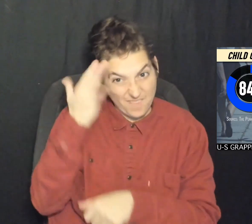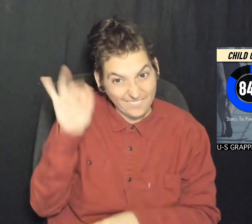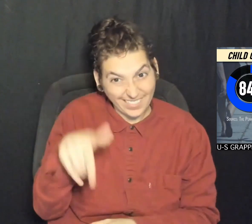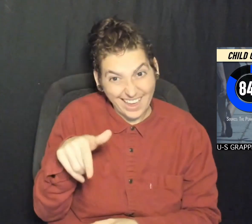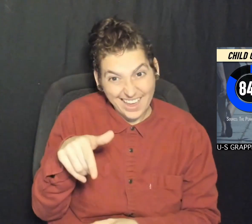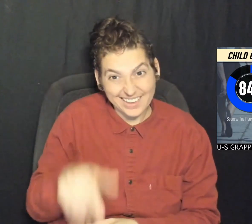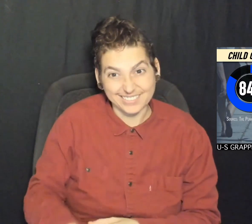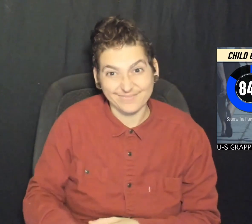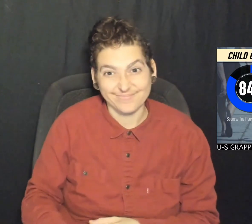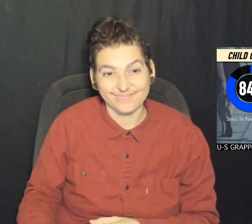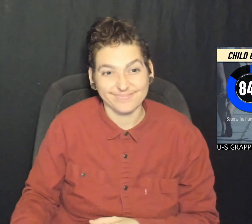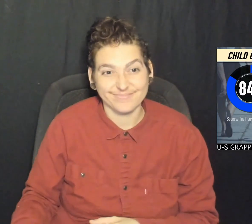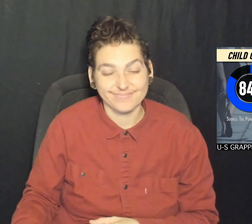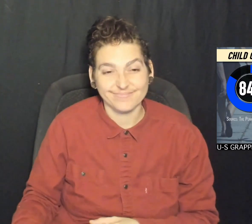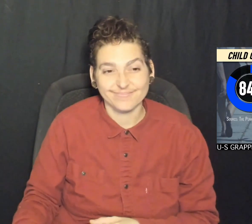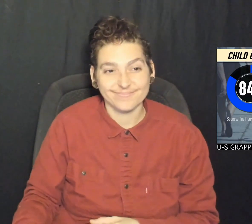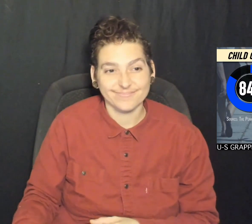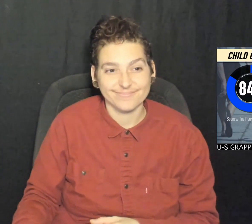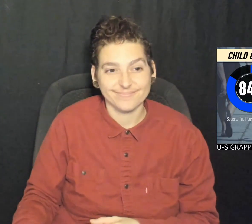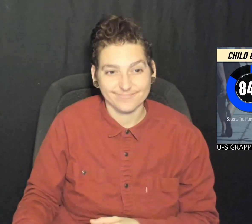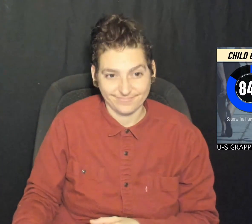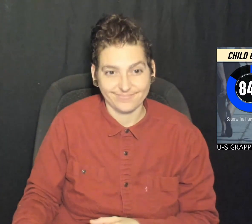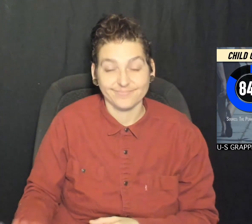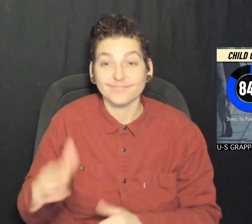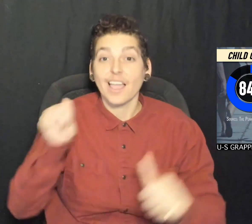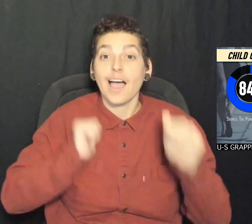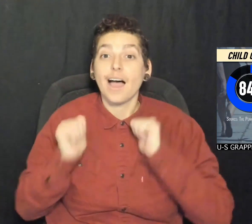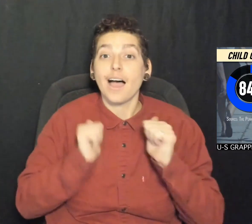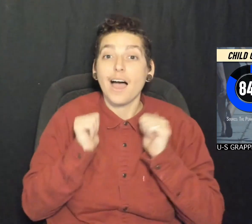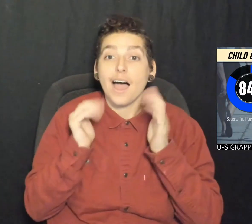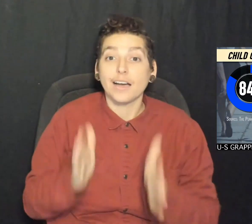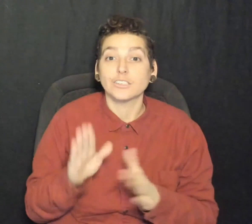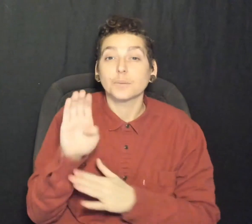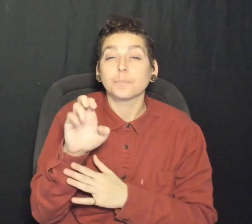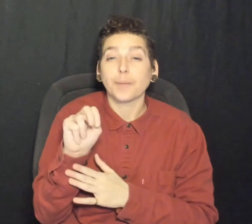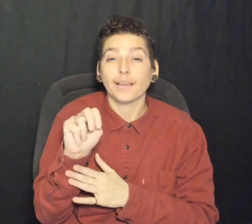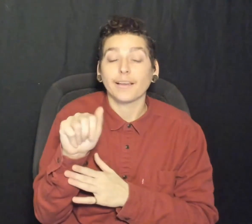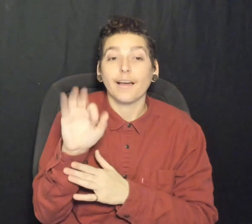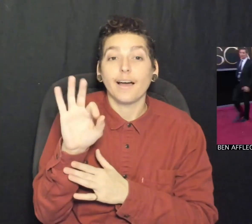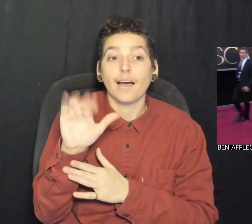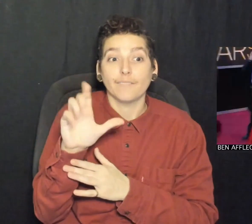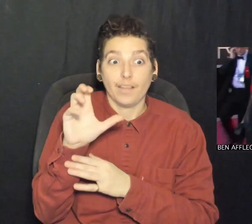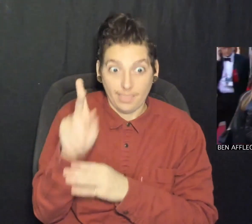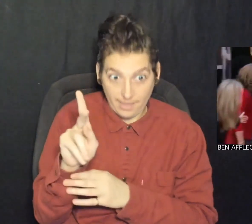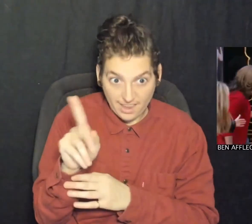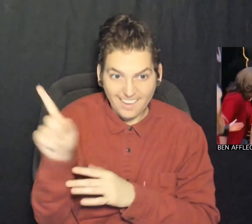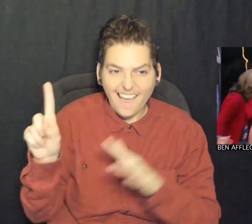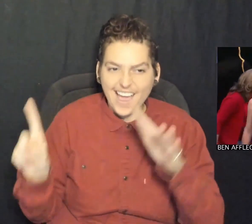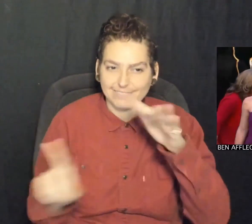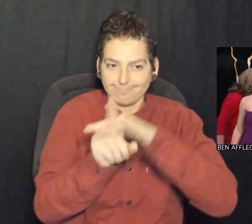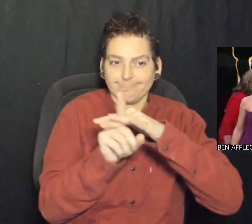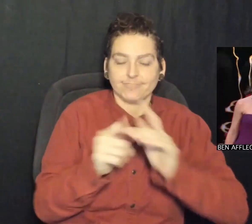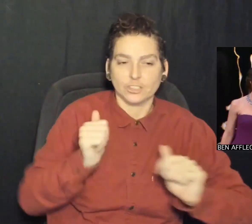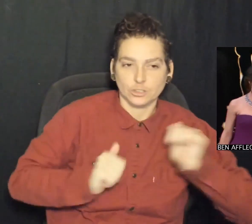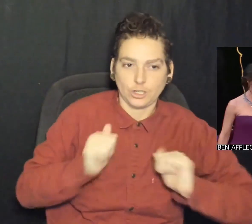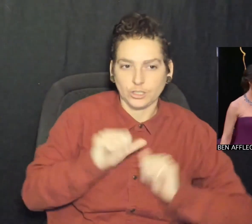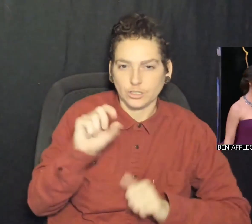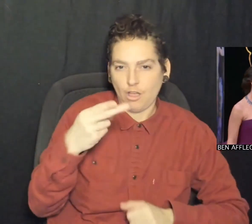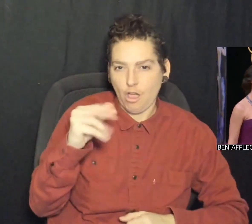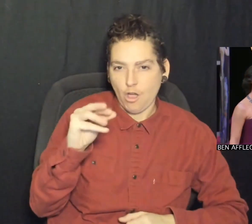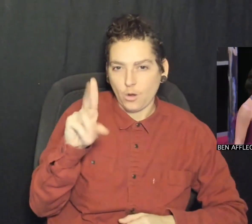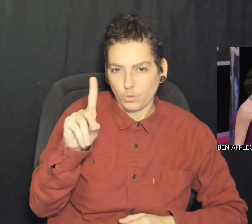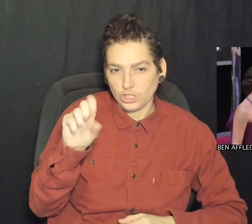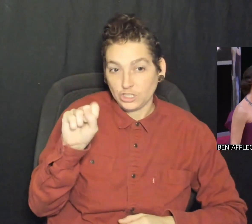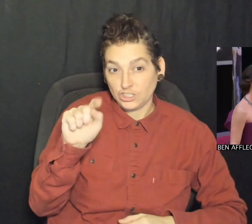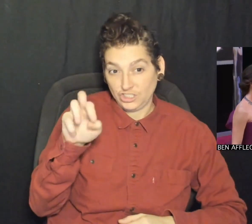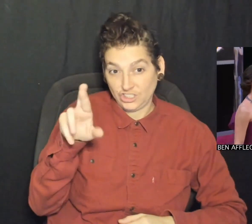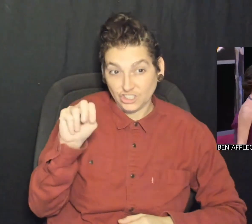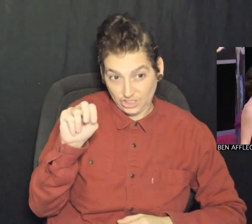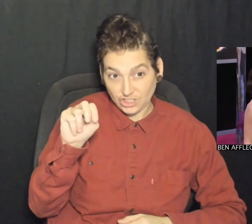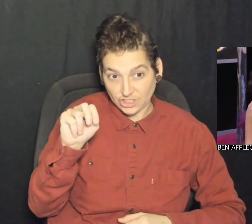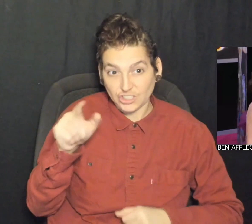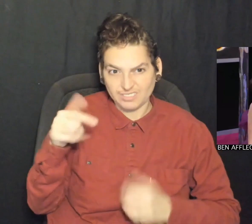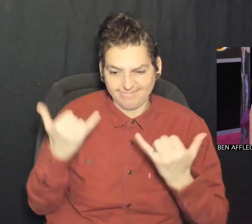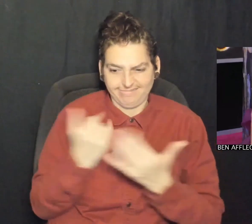jobs because of it actor Ben Affleck made an appearance on the